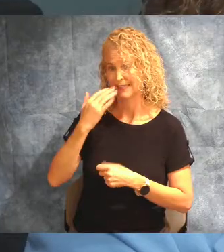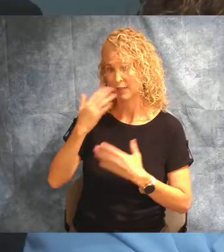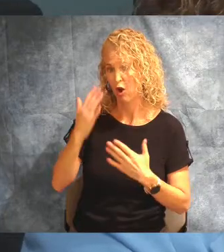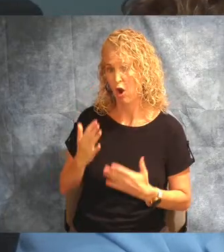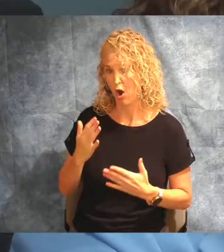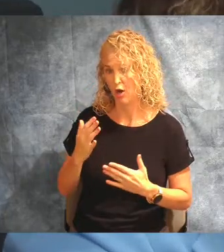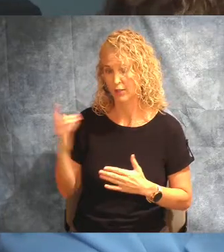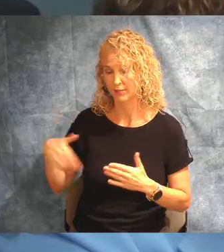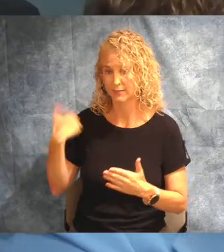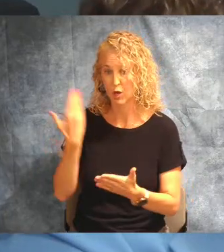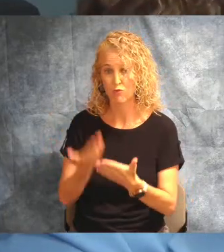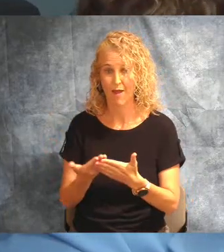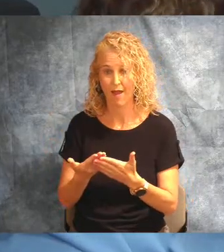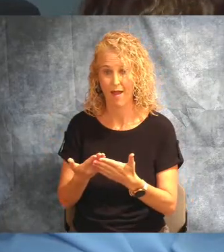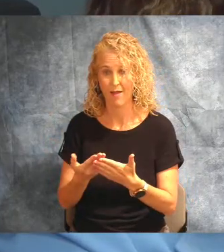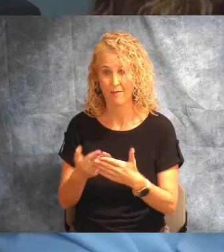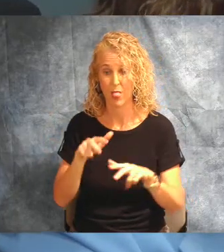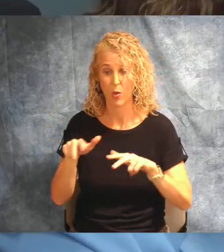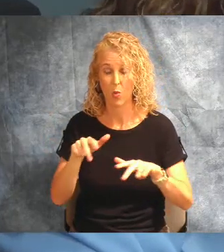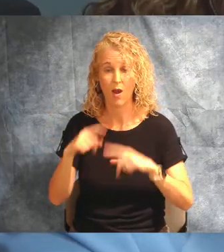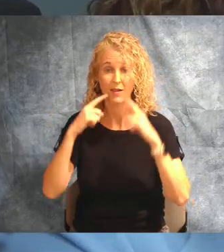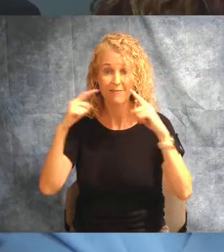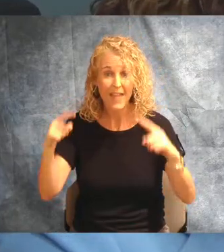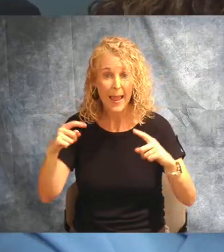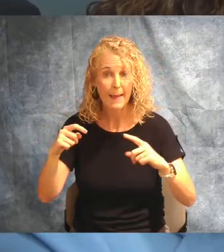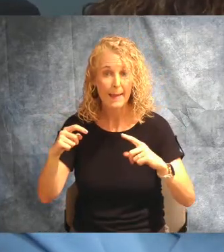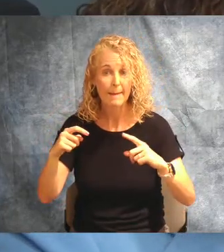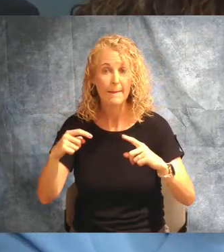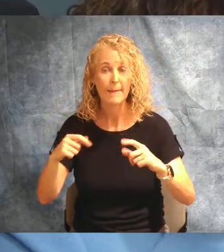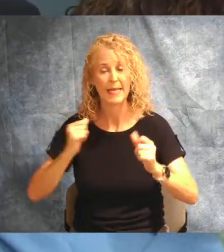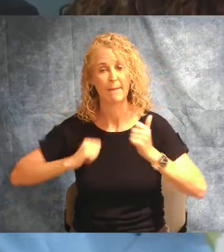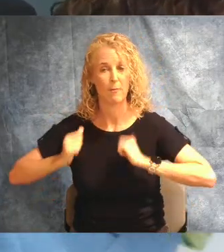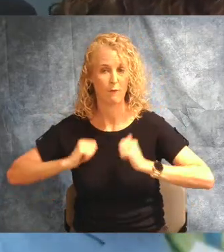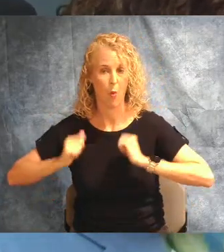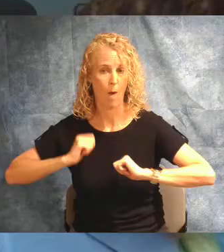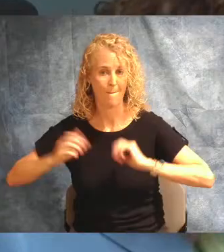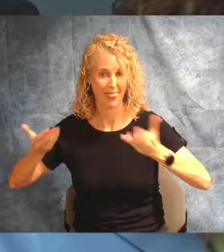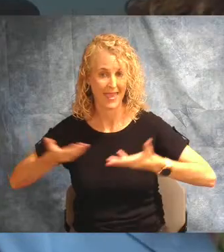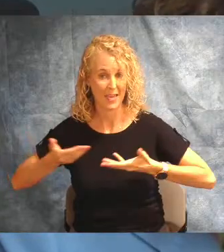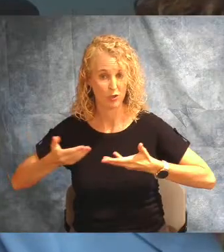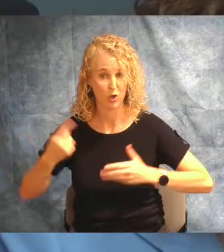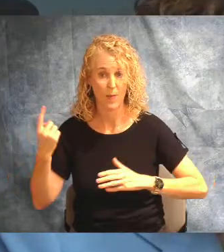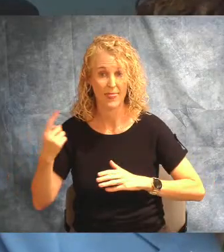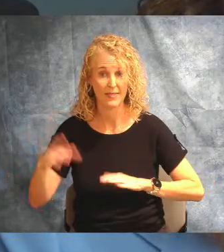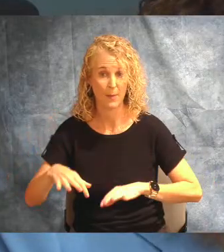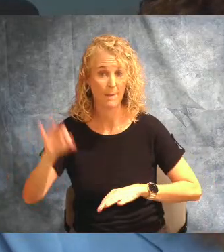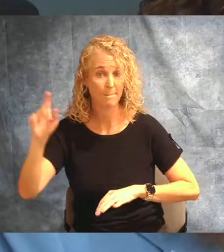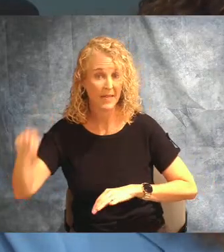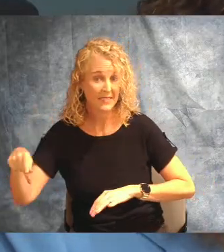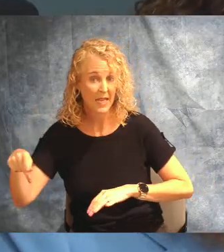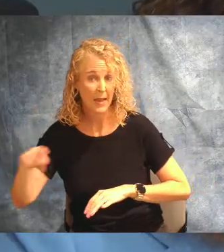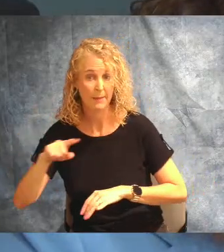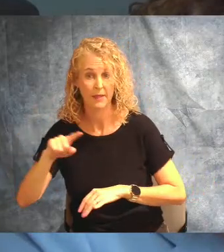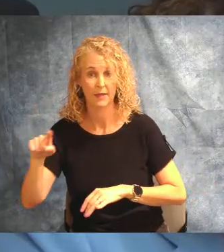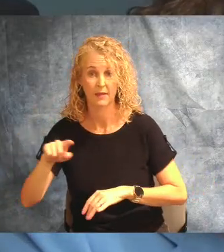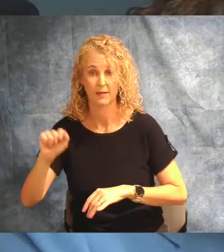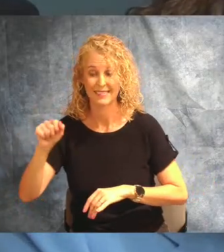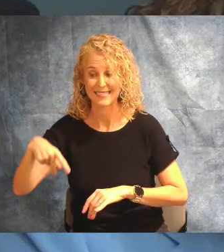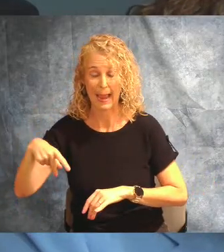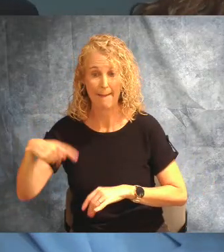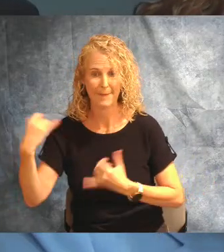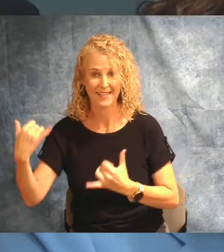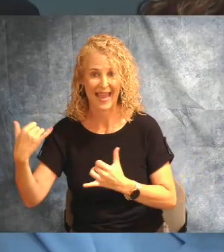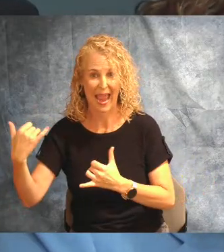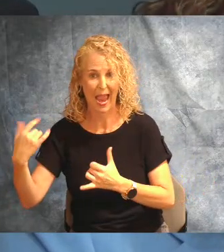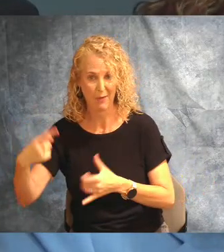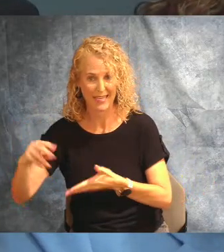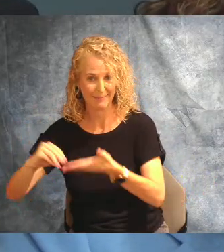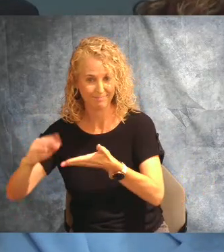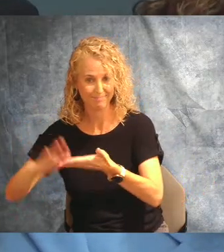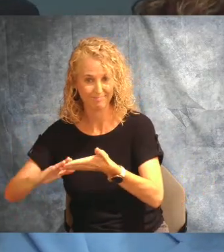Walk of Fame, performed the intro and got picked up by Zap and he is traveling the country now in